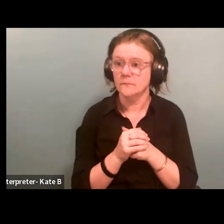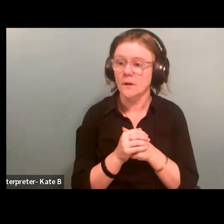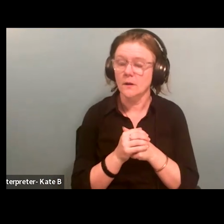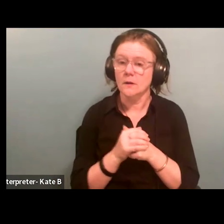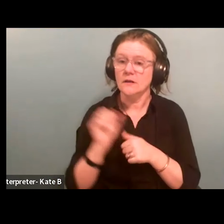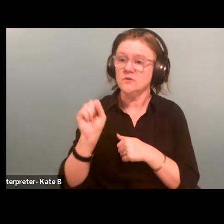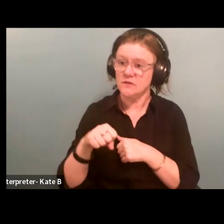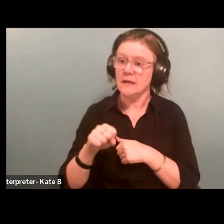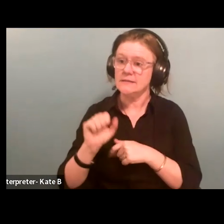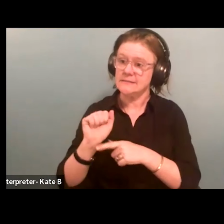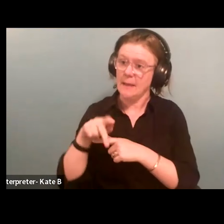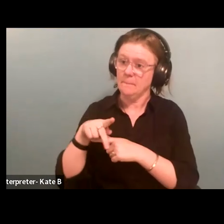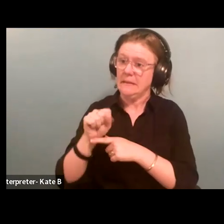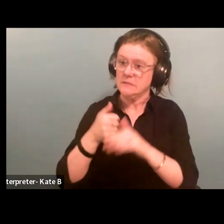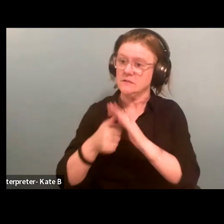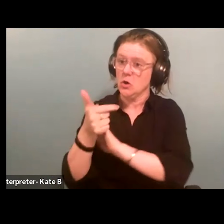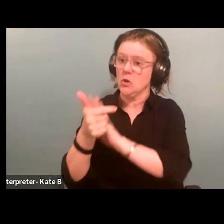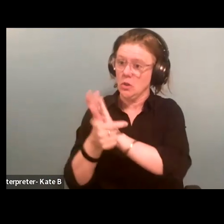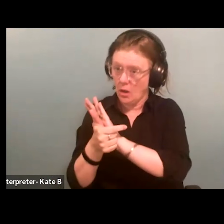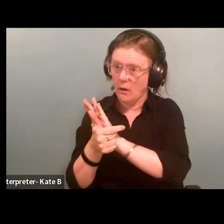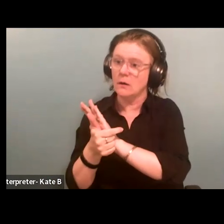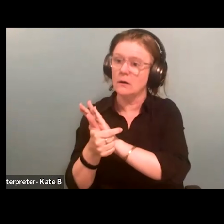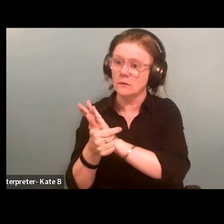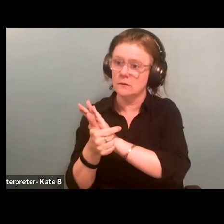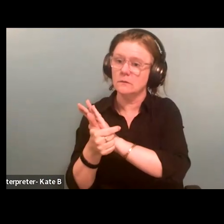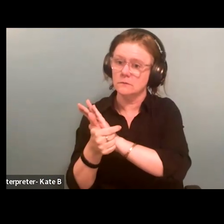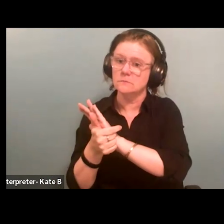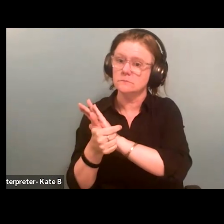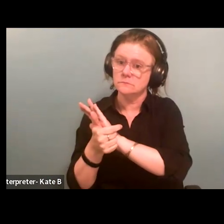in Pennsylvania under the law and the extensive regulations